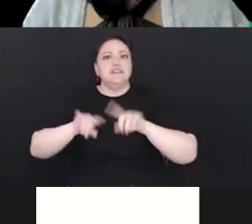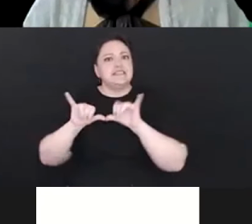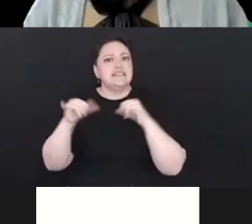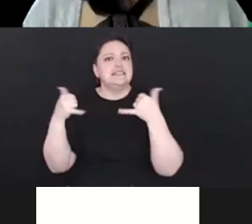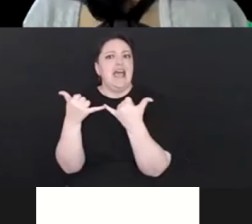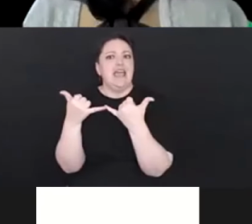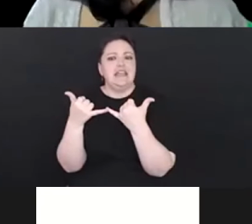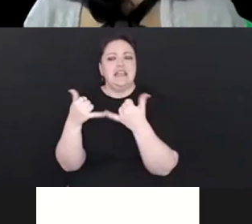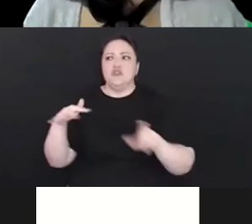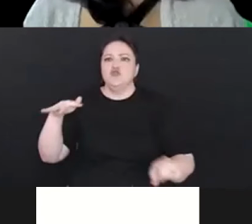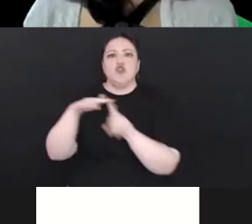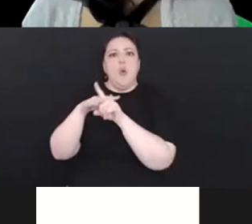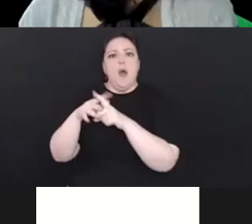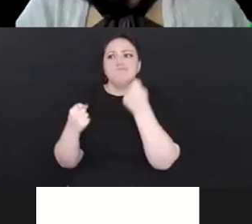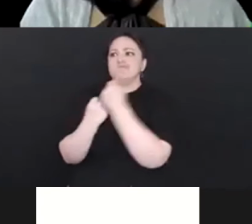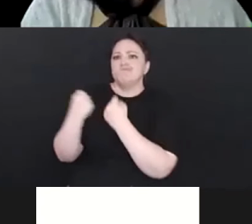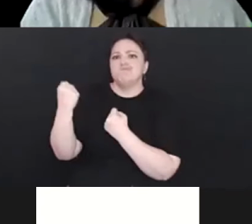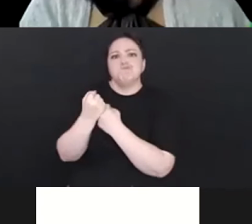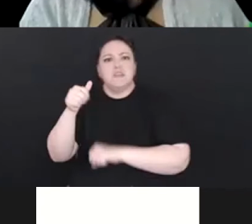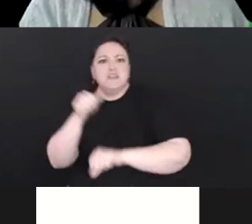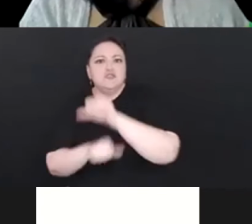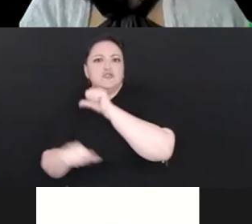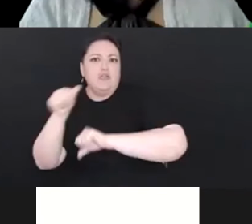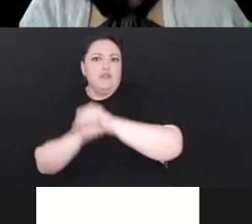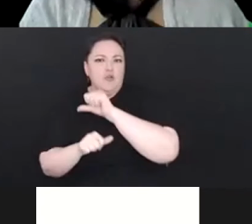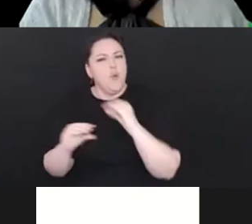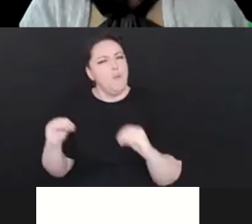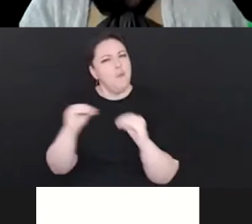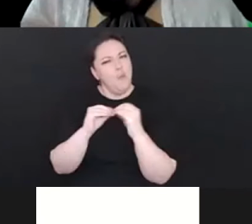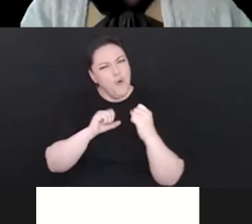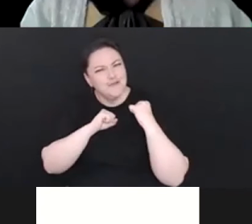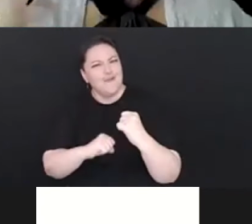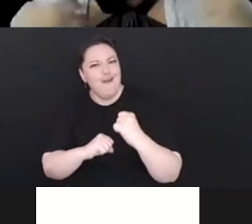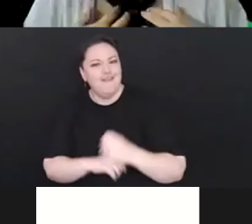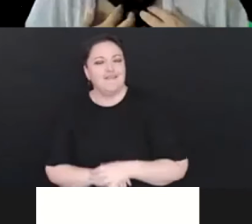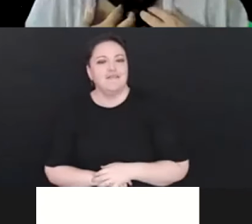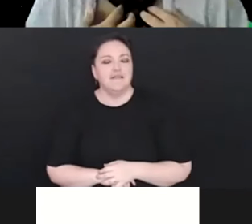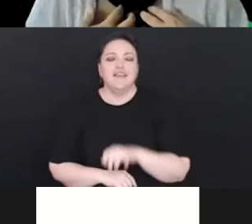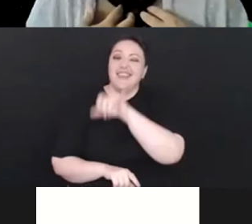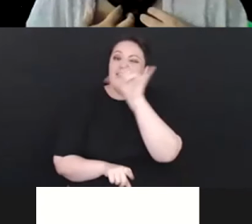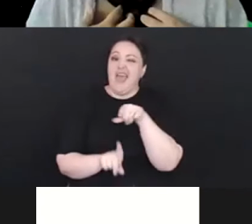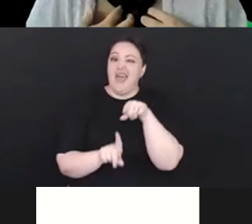we are stronger together. Um and that's really what interdependence, to me, is about, is